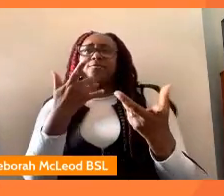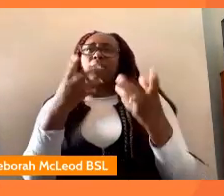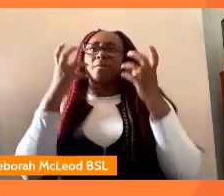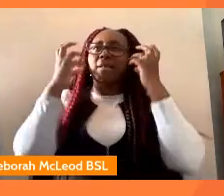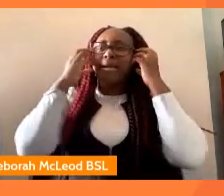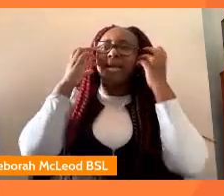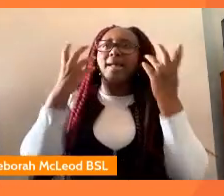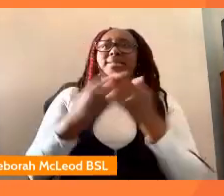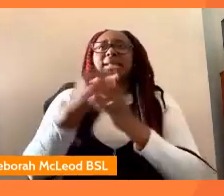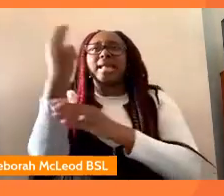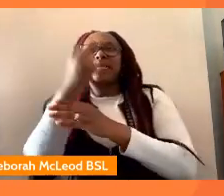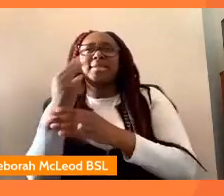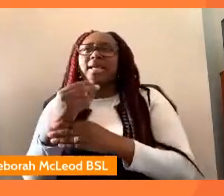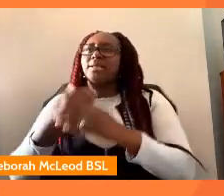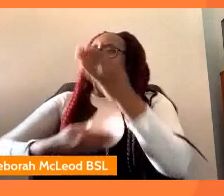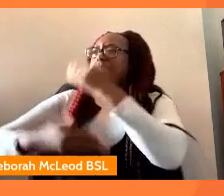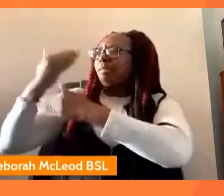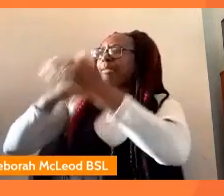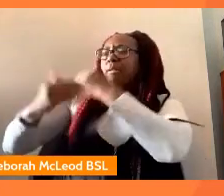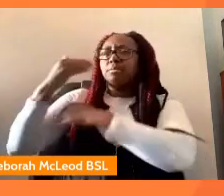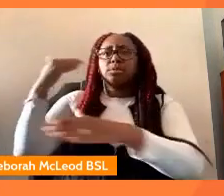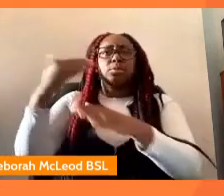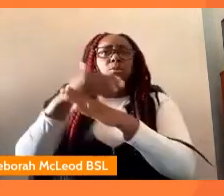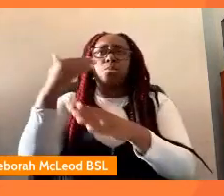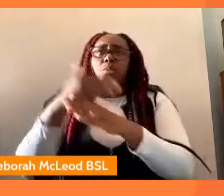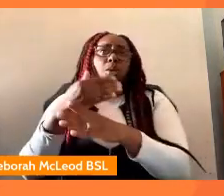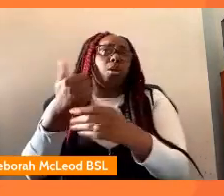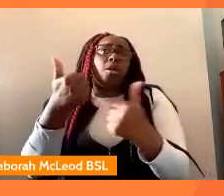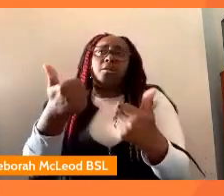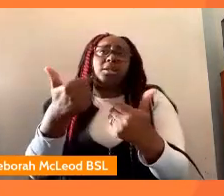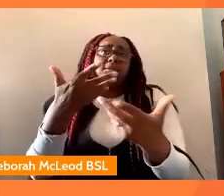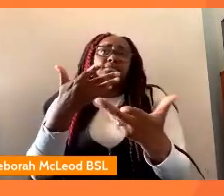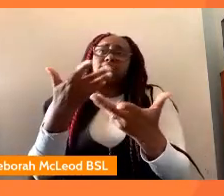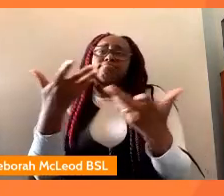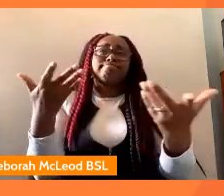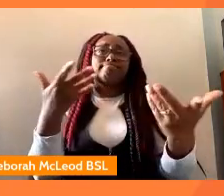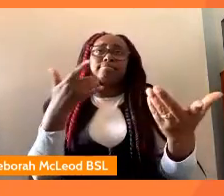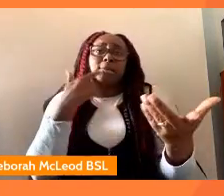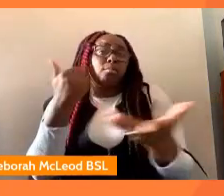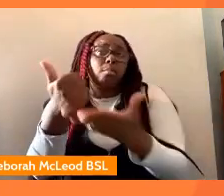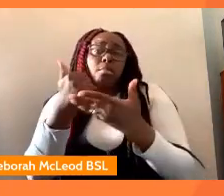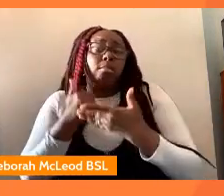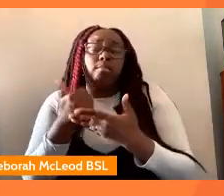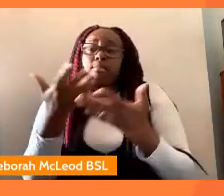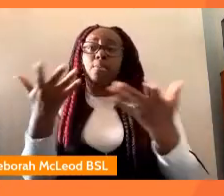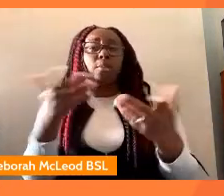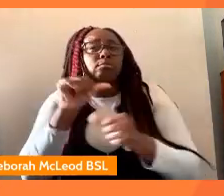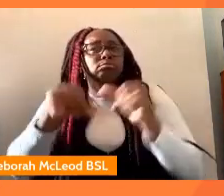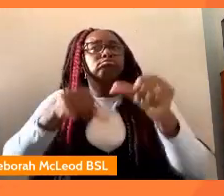or heritage work, I think there is an Open-Source approach that could help with that process.